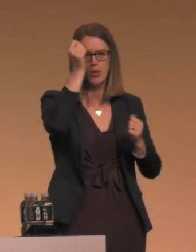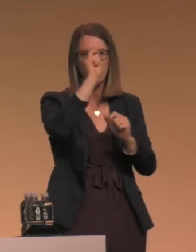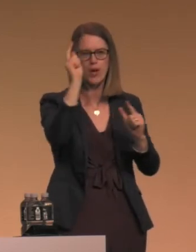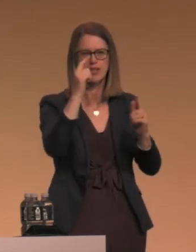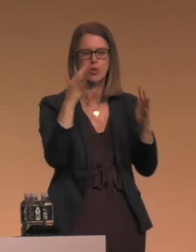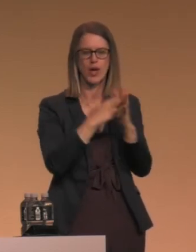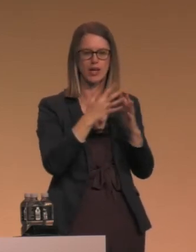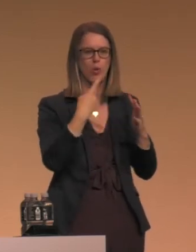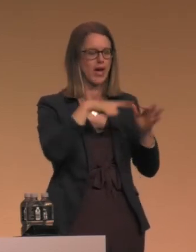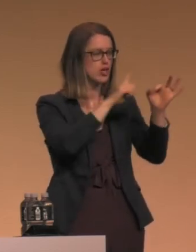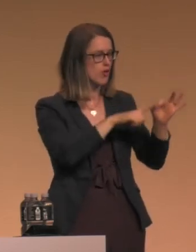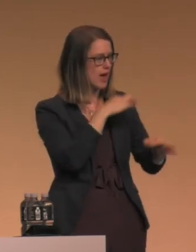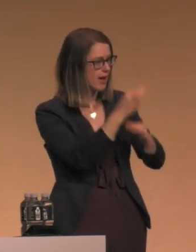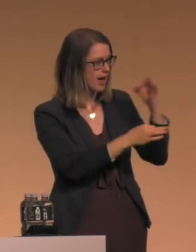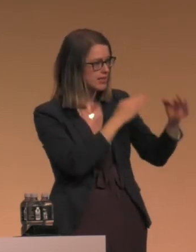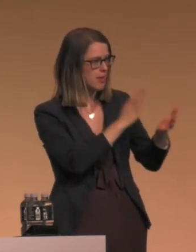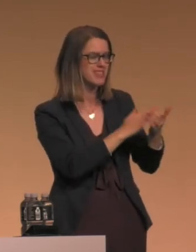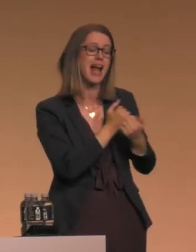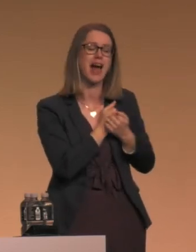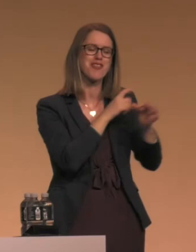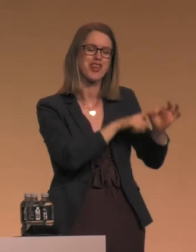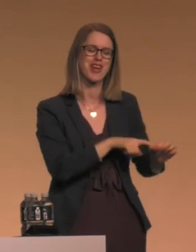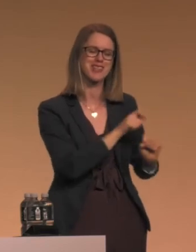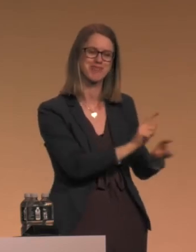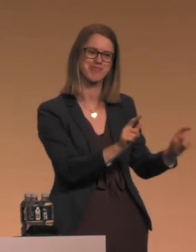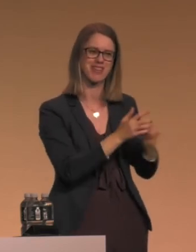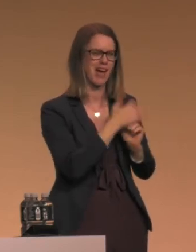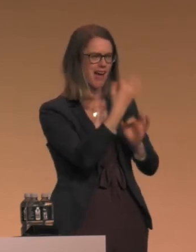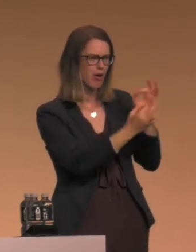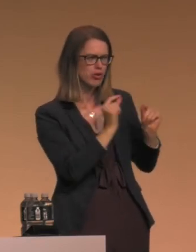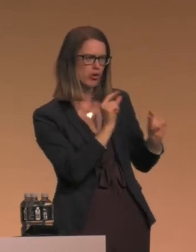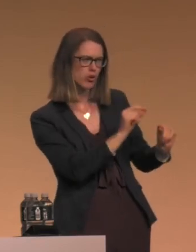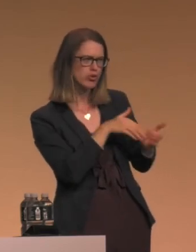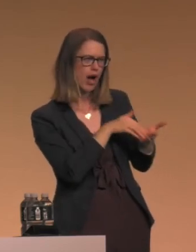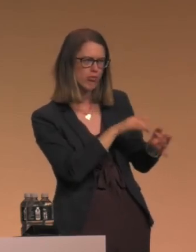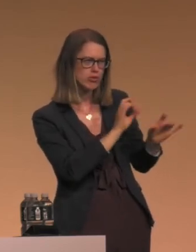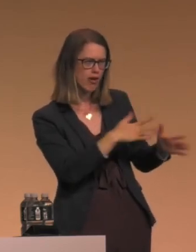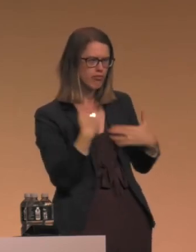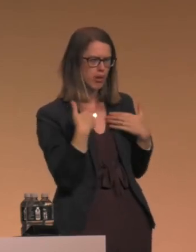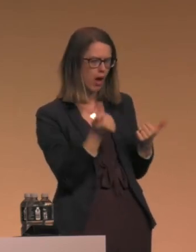we again surveyed members-- they love our surveys. And we asked what things they do to help themselves stay well.